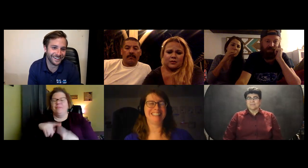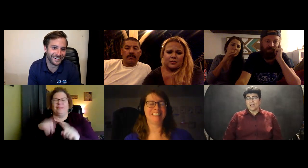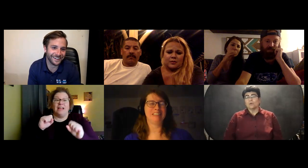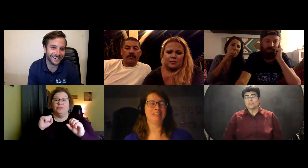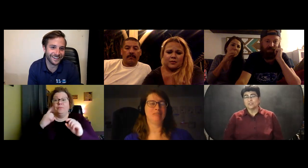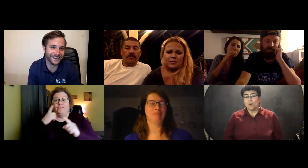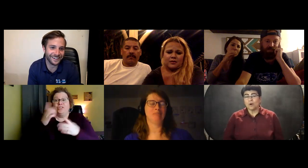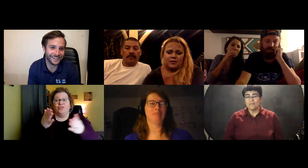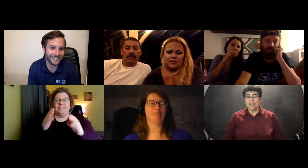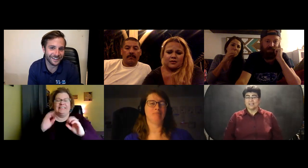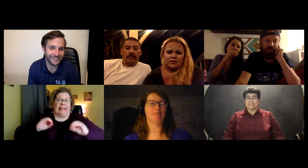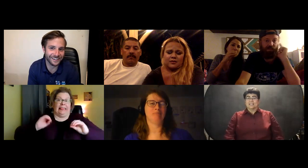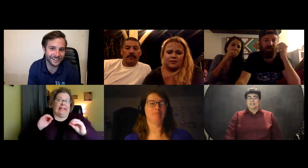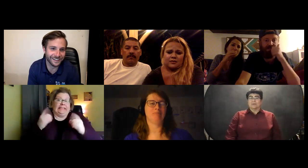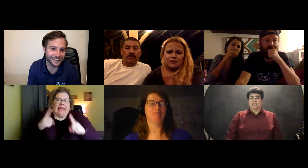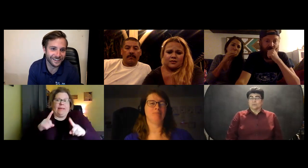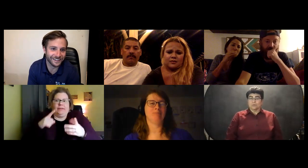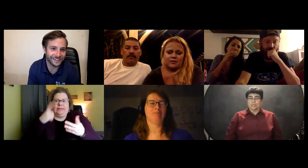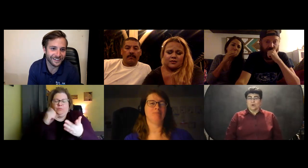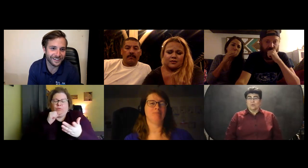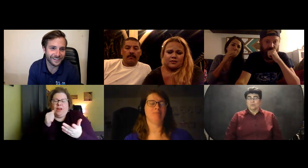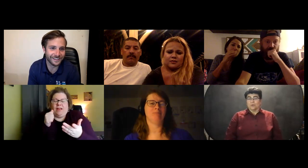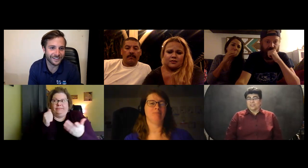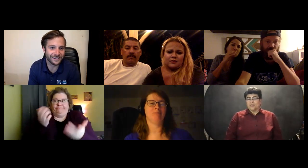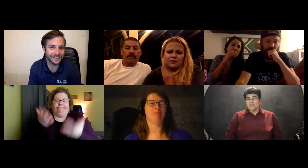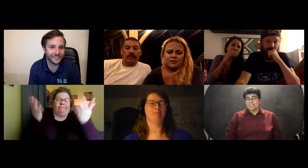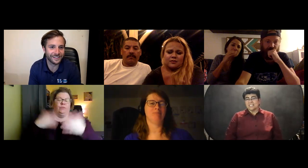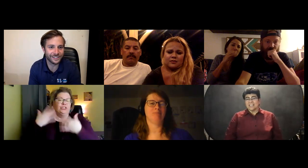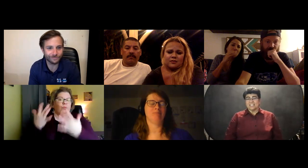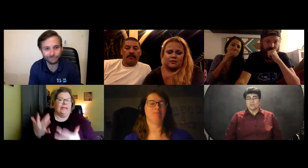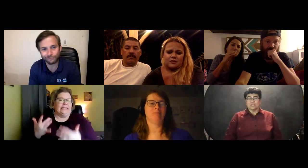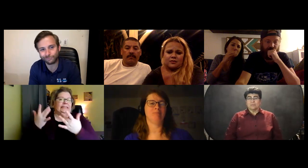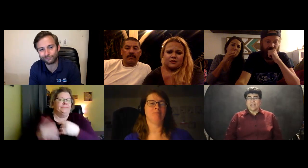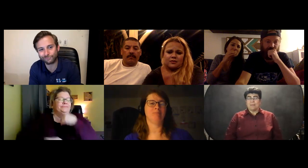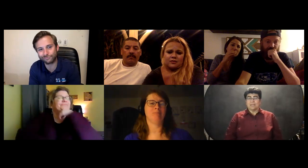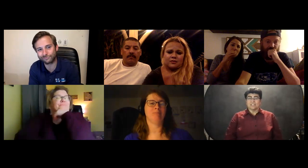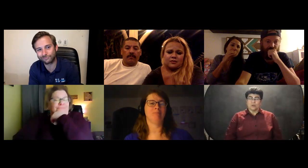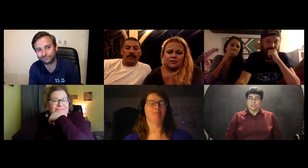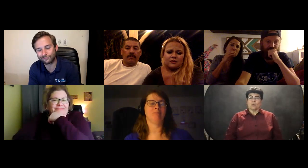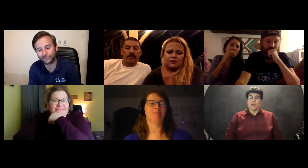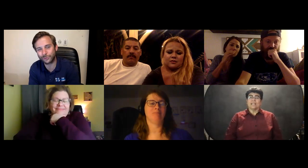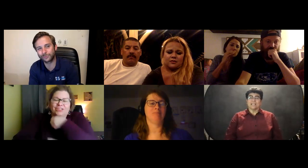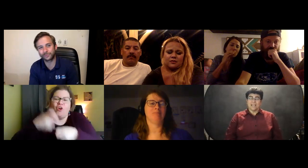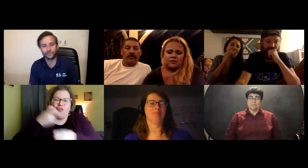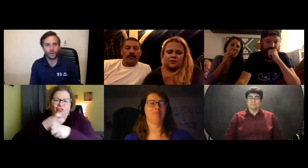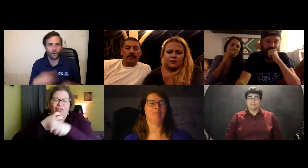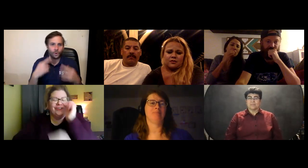and we'll do more of that but you know with services nothing has really been happening so it's a waiting